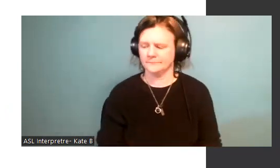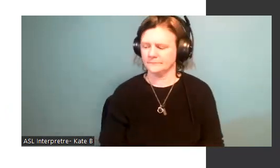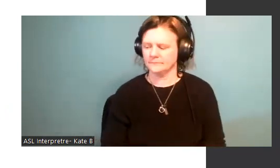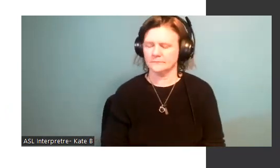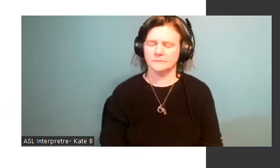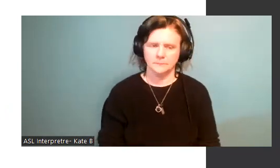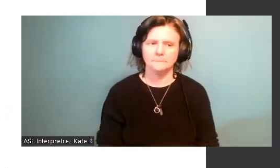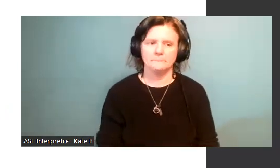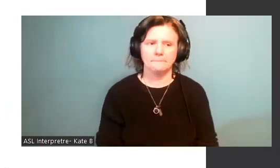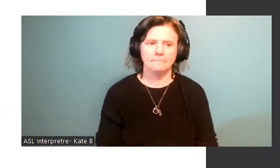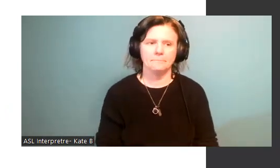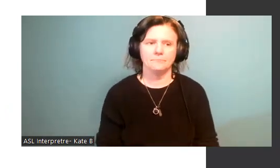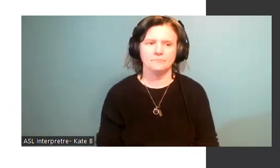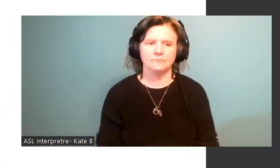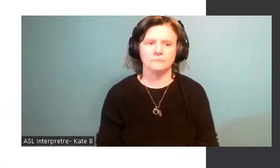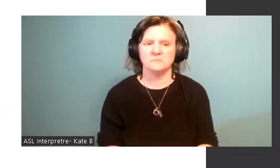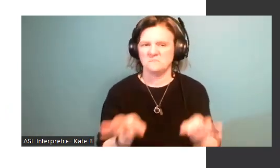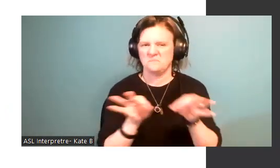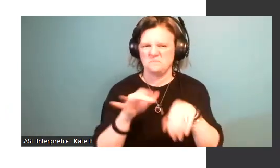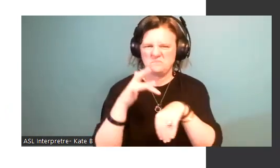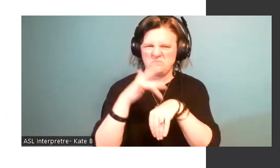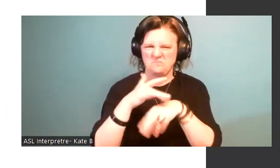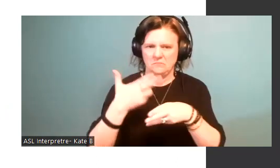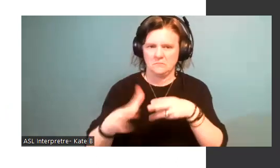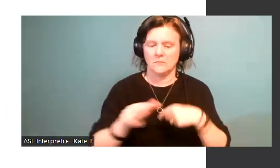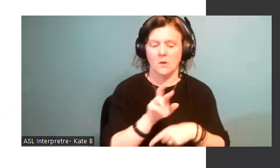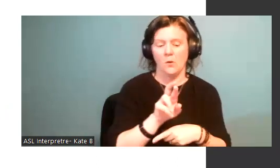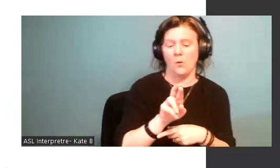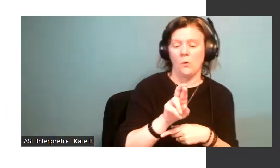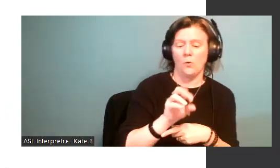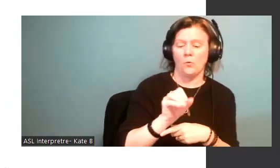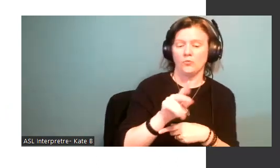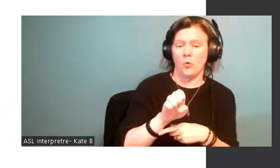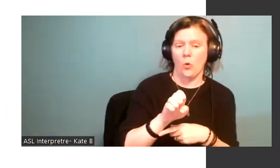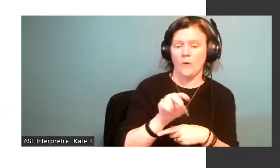and we can skip it, depending on what that scale graphic contains. Karl, if wow would tell us